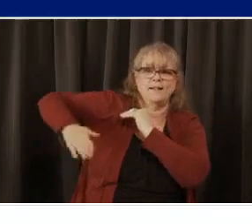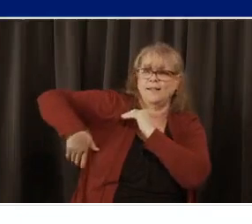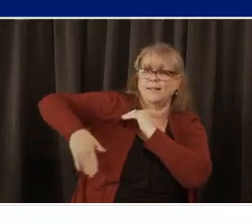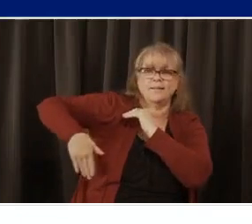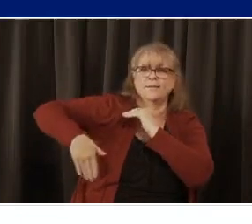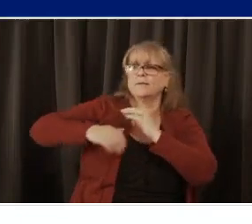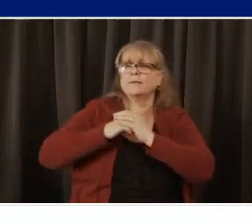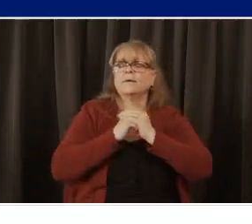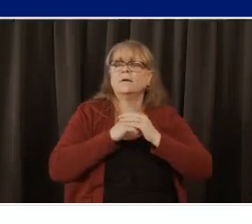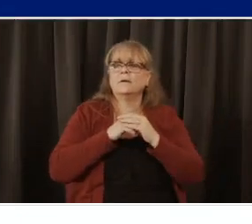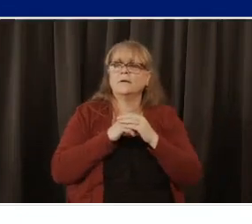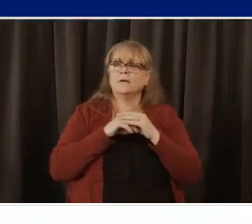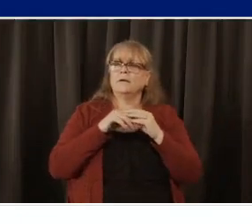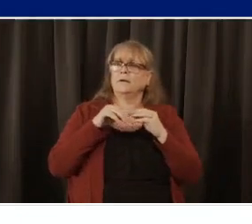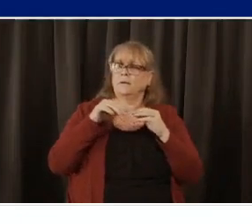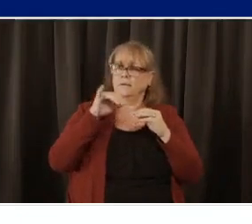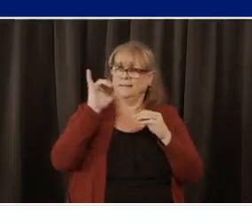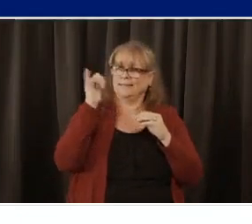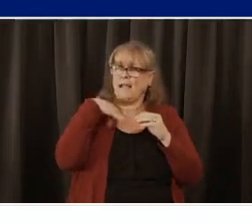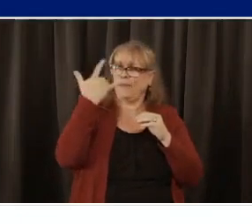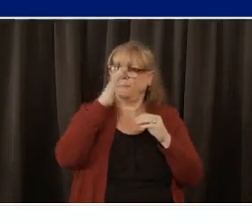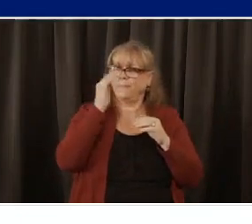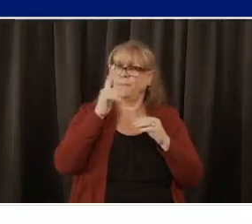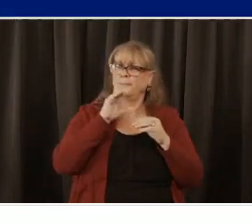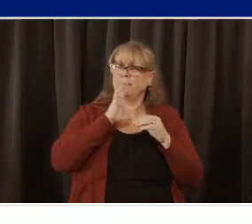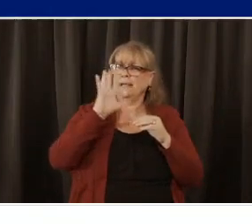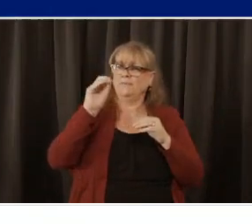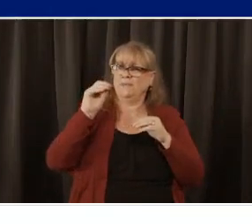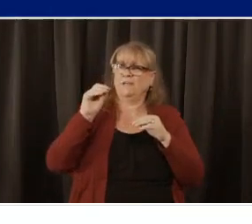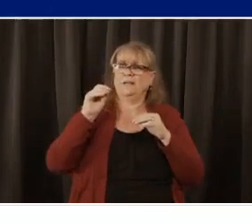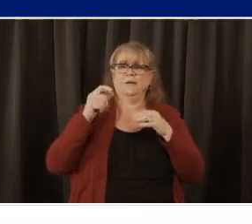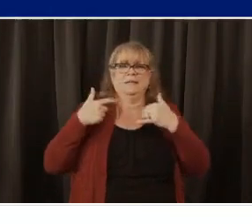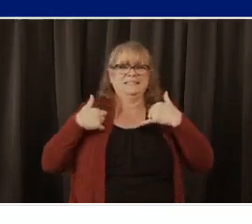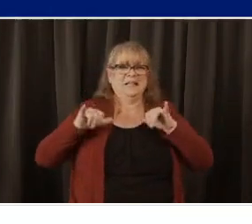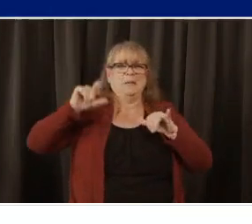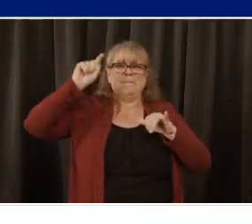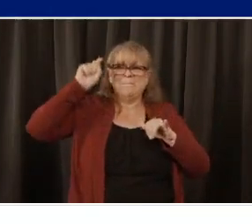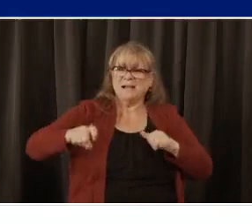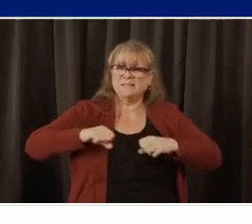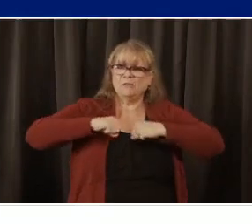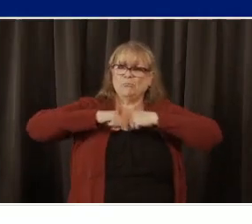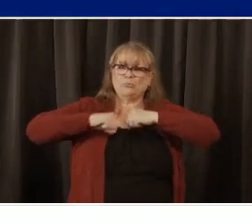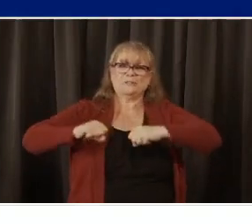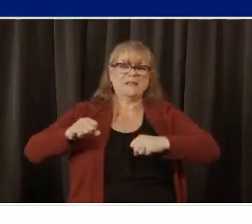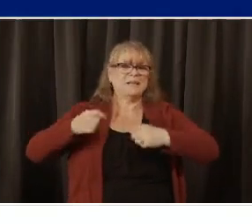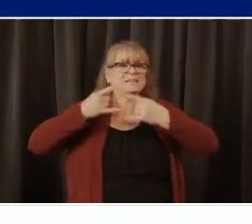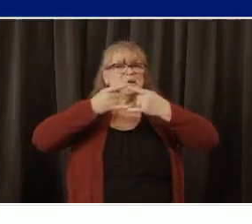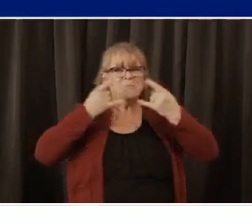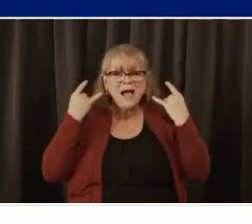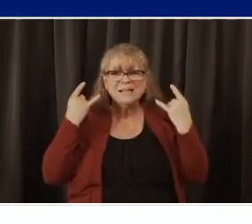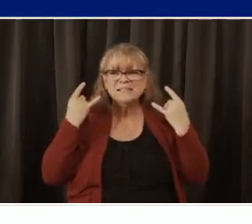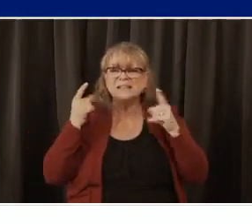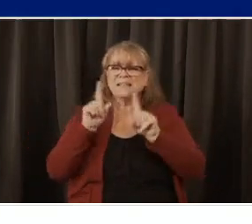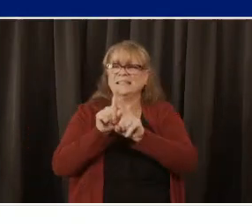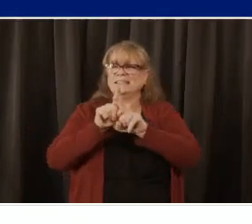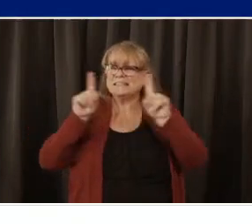I'm getting tested and of course getting vaccinated as soon as you can. Next slide. This next figure shows you our hospitalization trends,